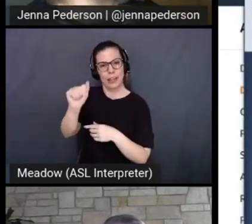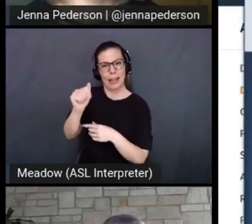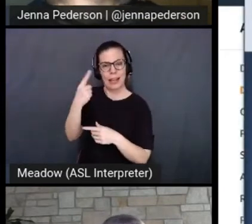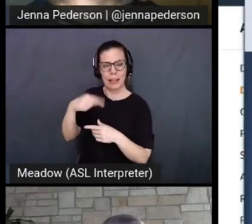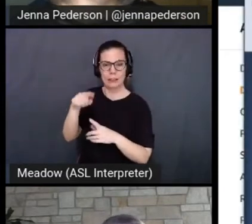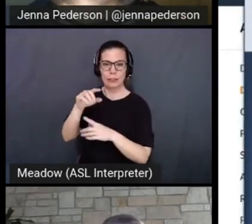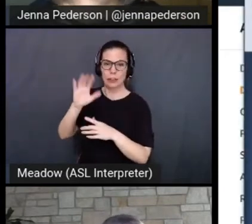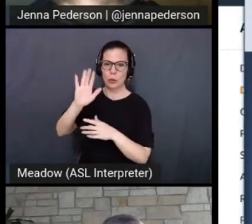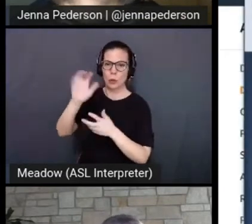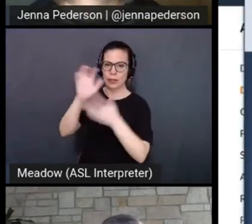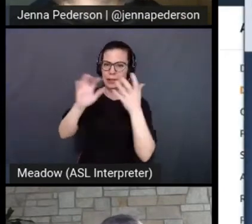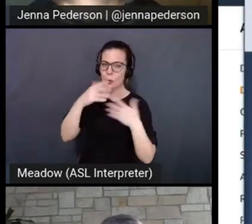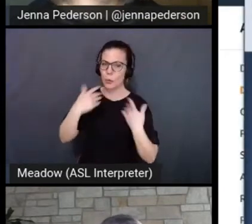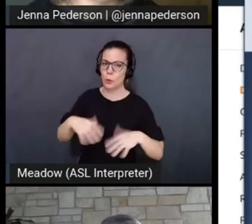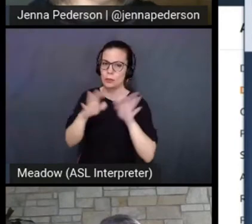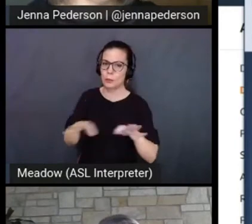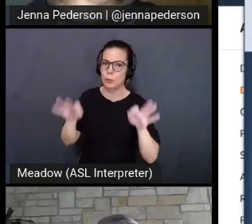Yeah, that is good to know.